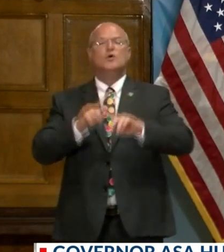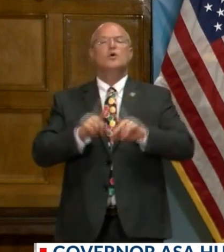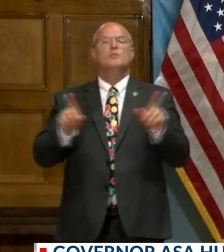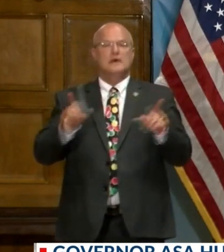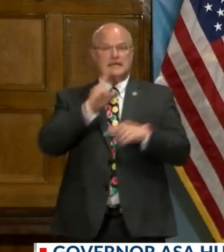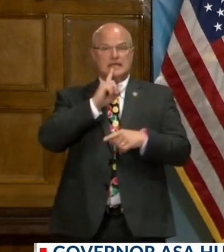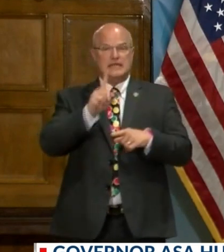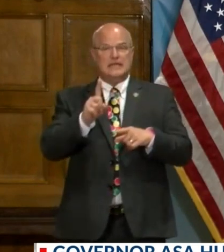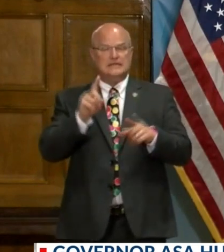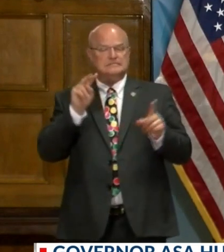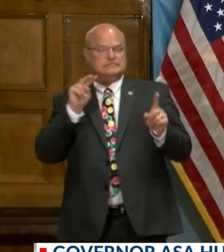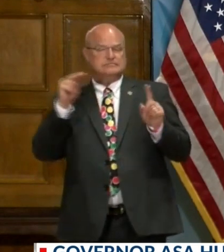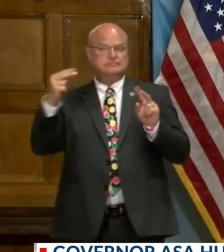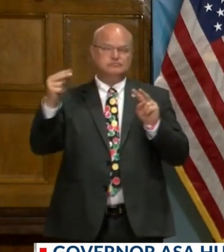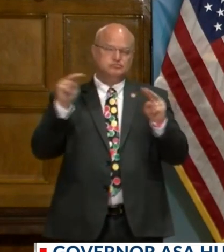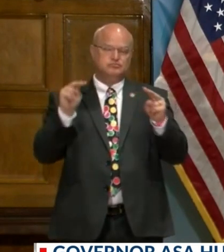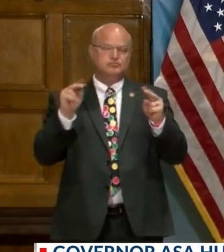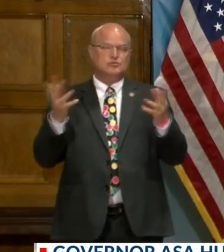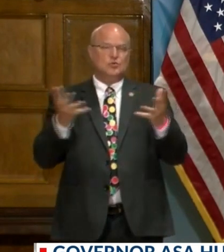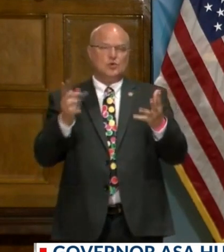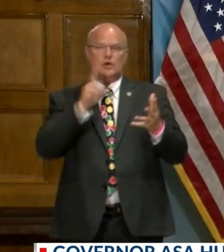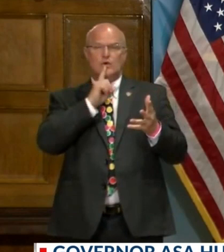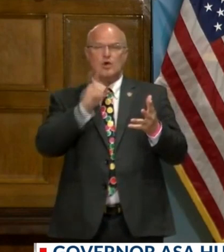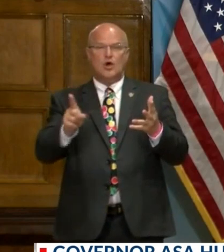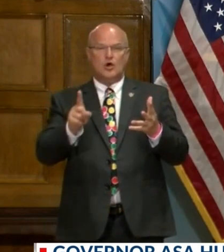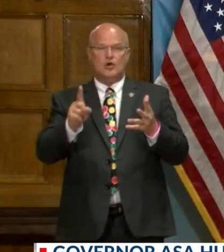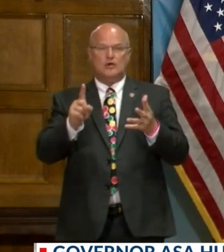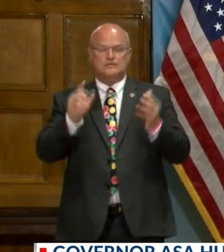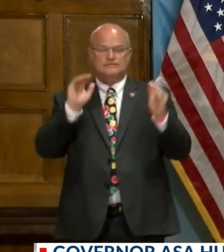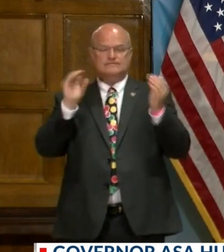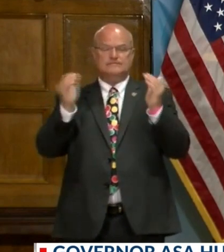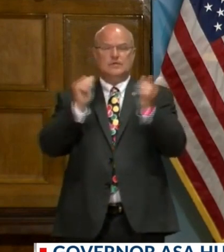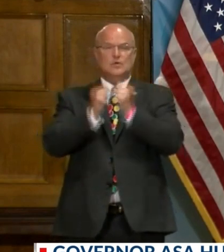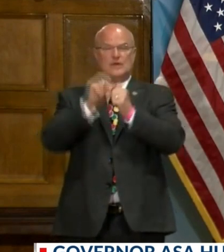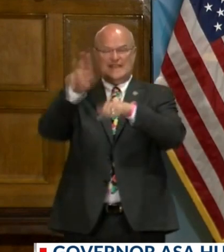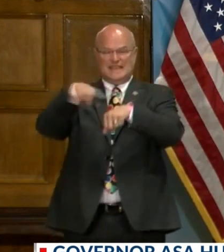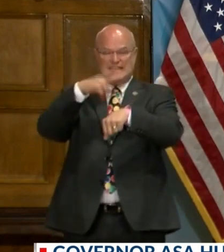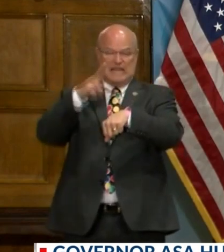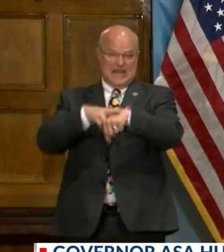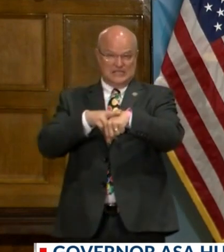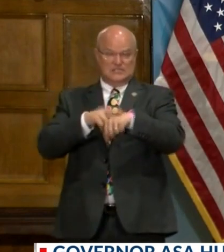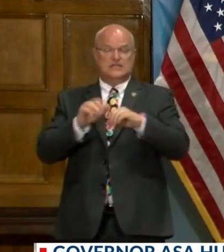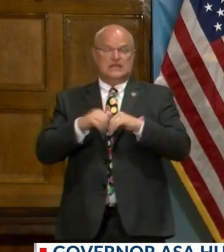SAYING I'M HAPPY WITH THE 10.2% UNEMPLOYMENT RATE. IT IS PUT IT